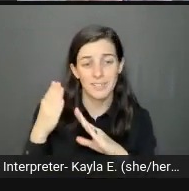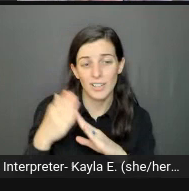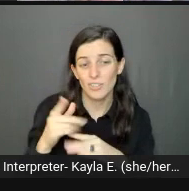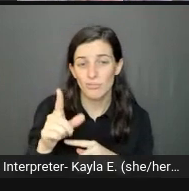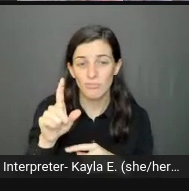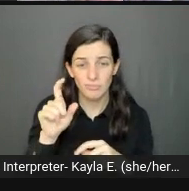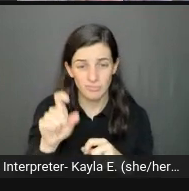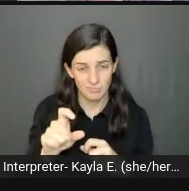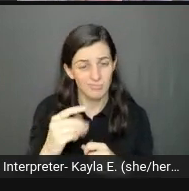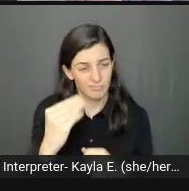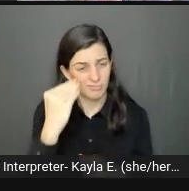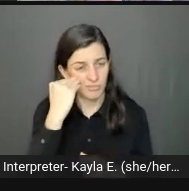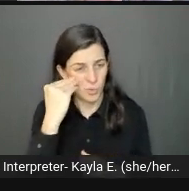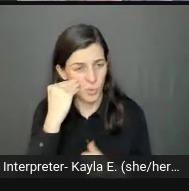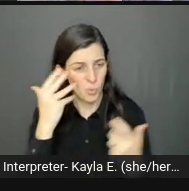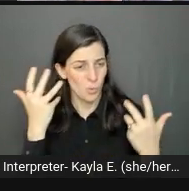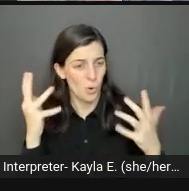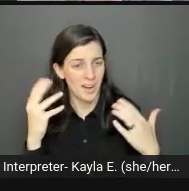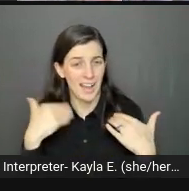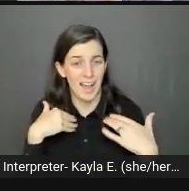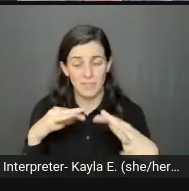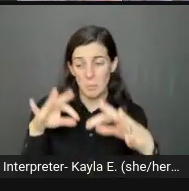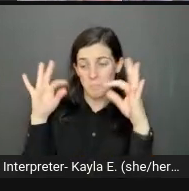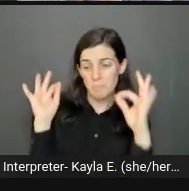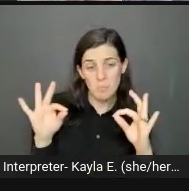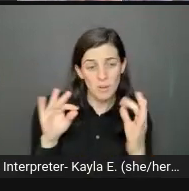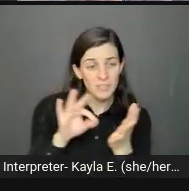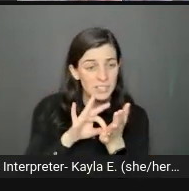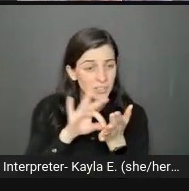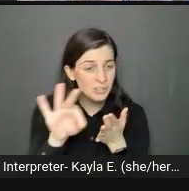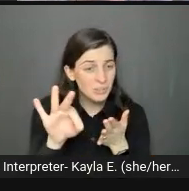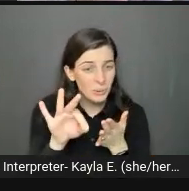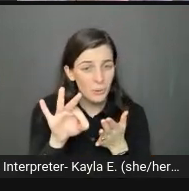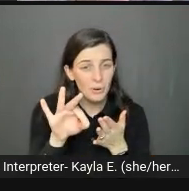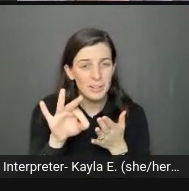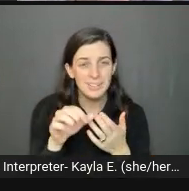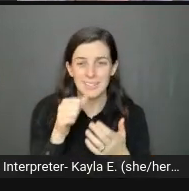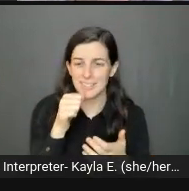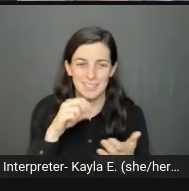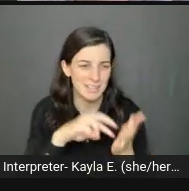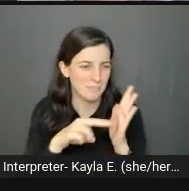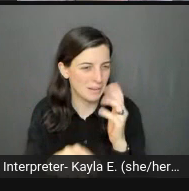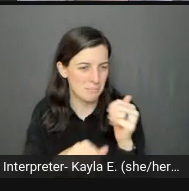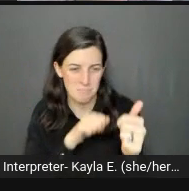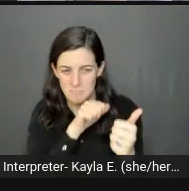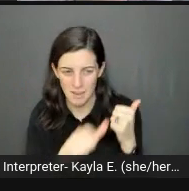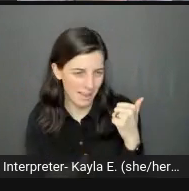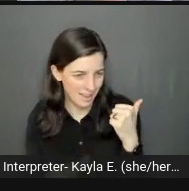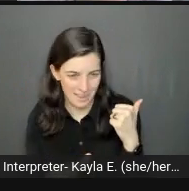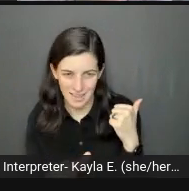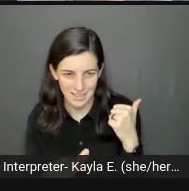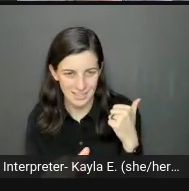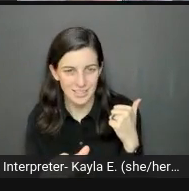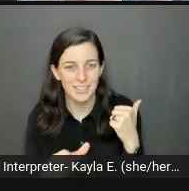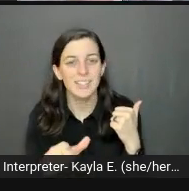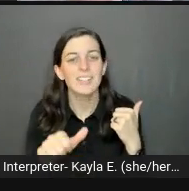that having a perfect optimization score does not make a website pass. Accessibility tools can work.